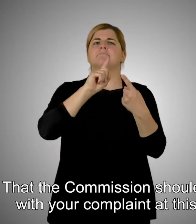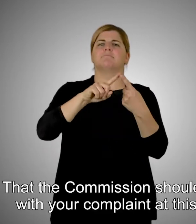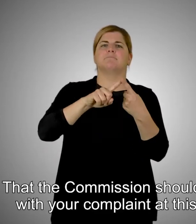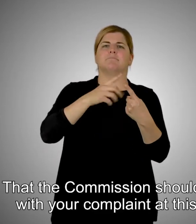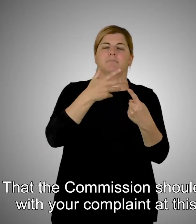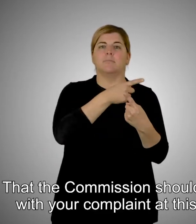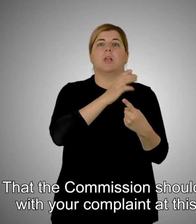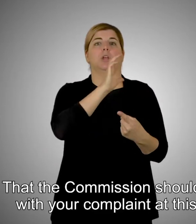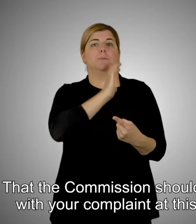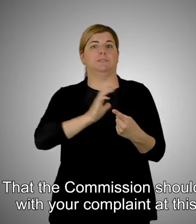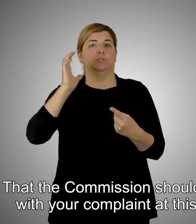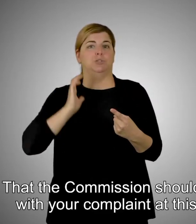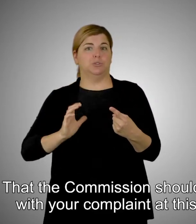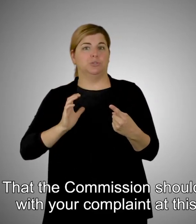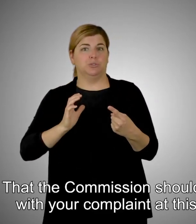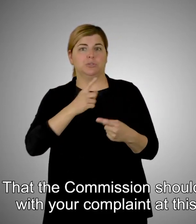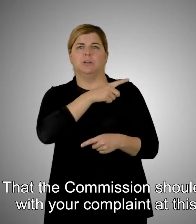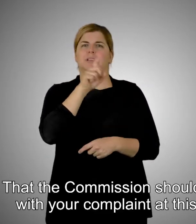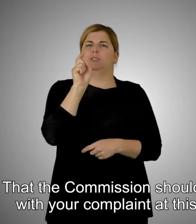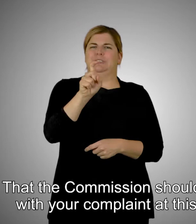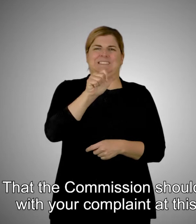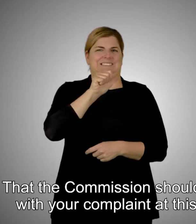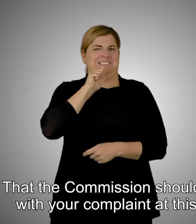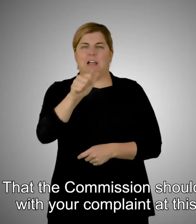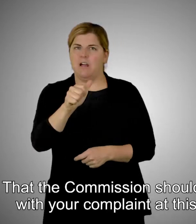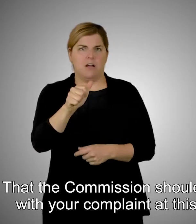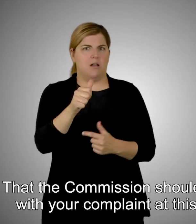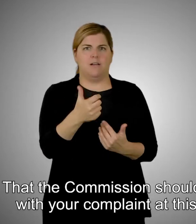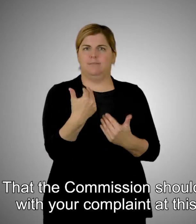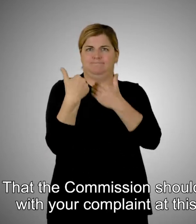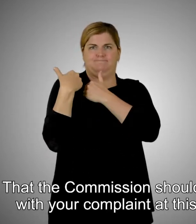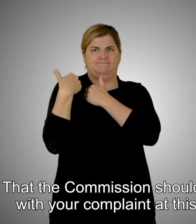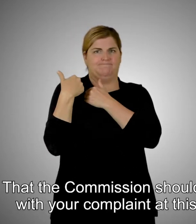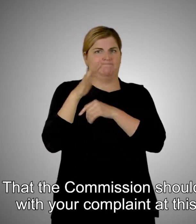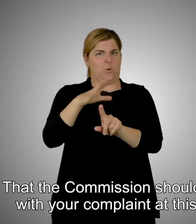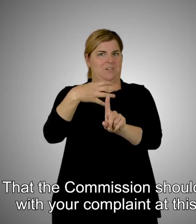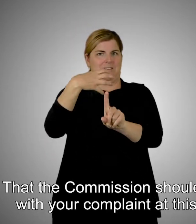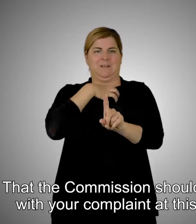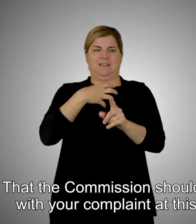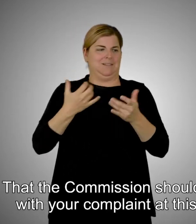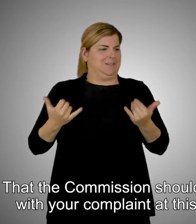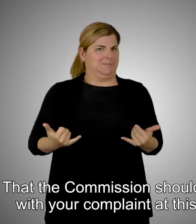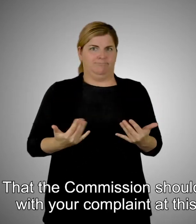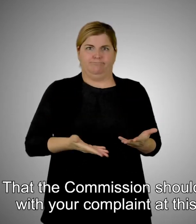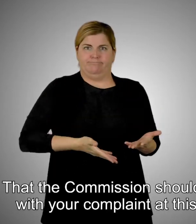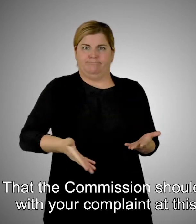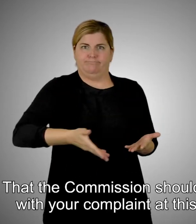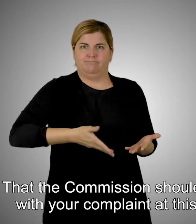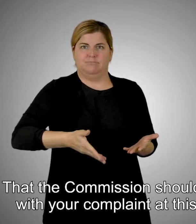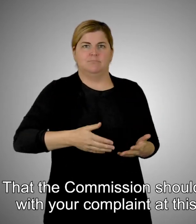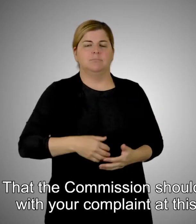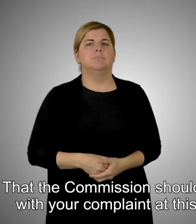1. That the Commission should not deal with your complaint at this time